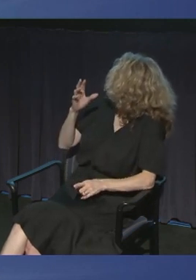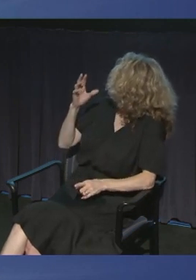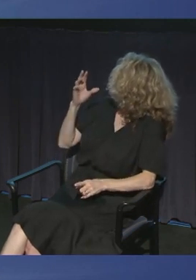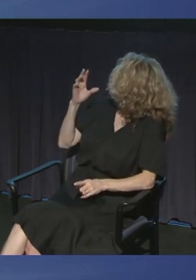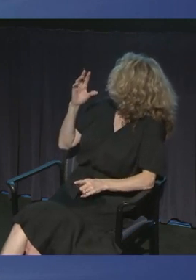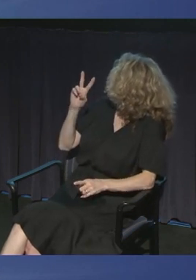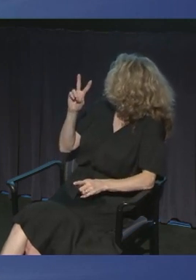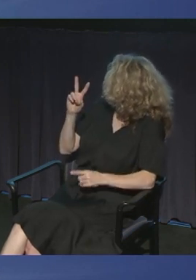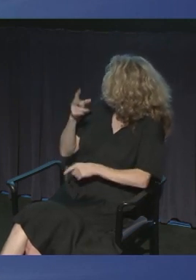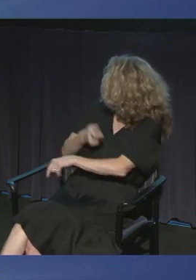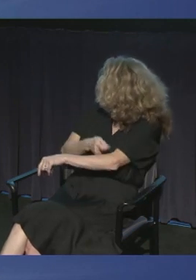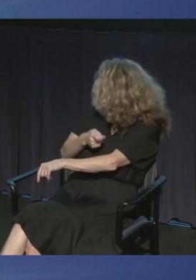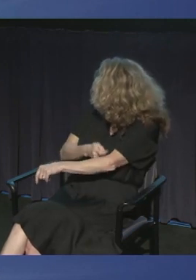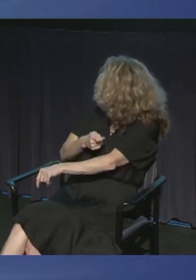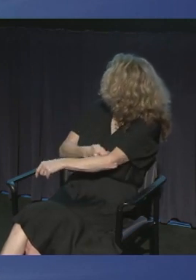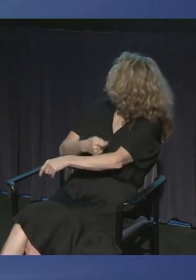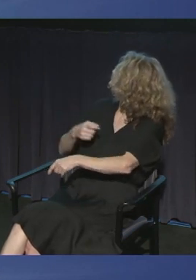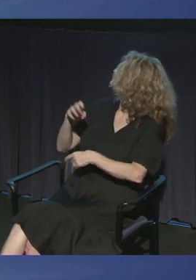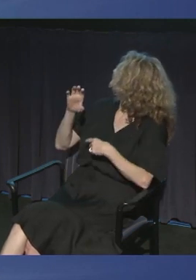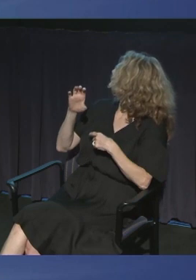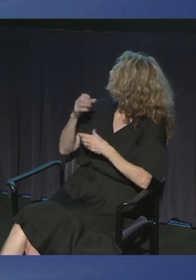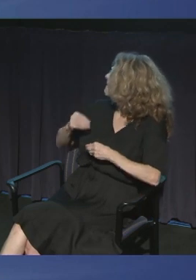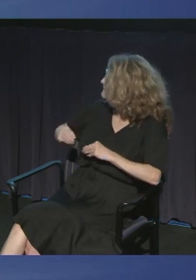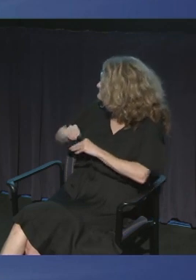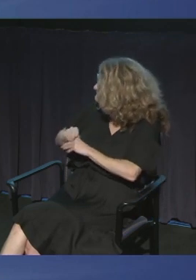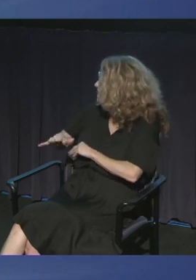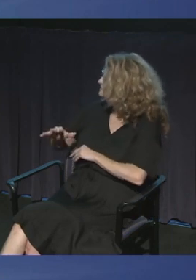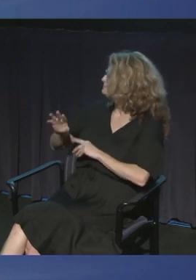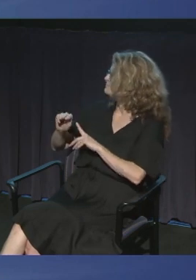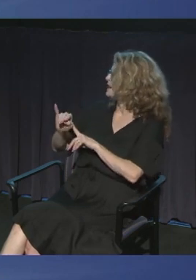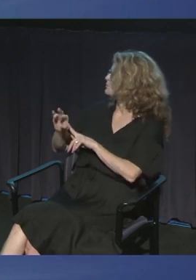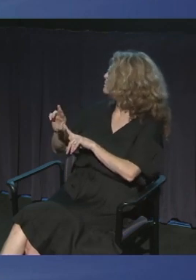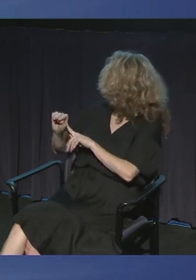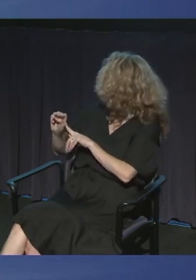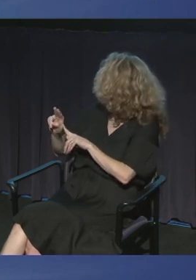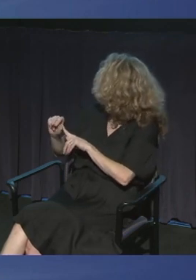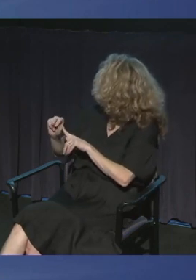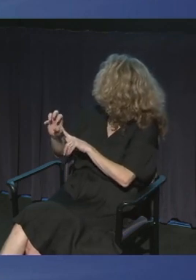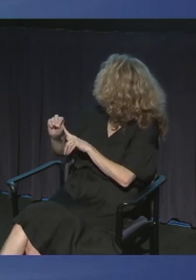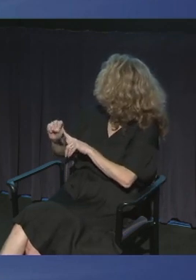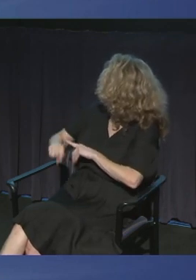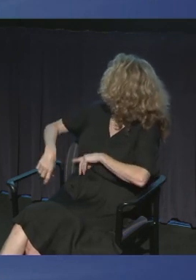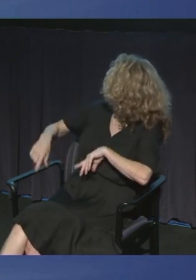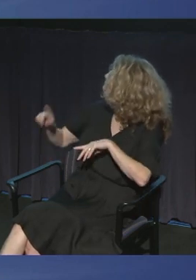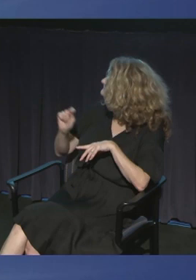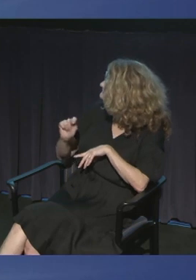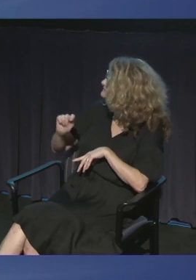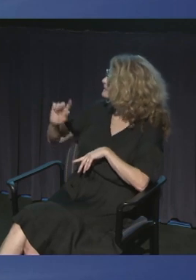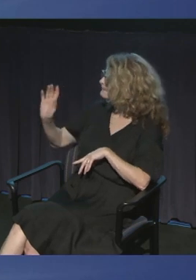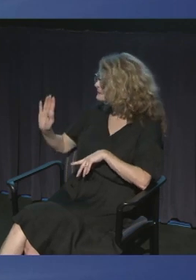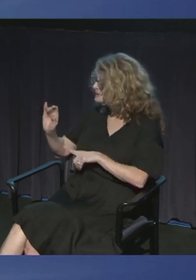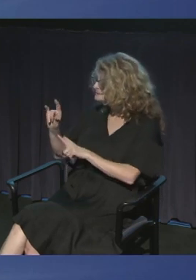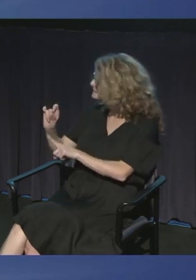AFFECTING MICROBIOME. AND ALSO IN T CELLS AND B CELLS WHICH WERE FOUND TO HAVE MANY OF